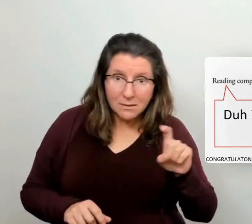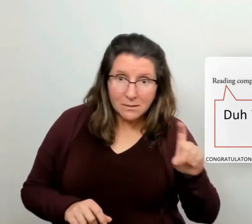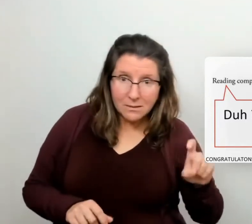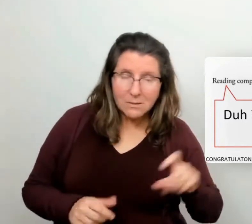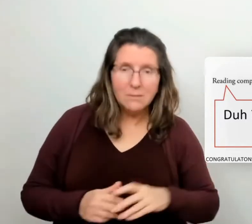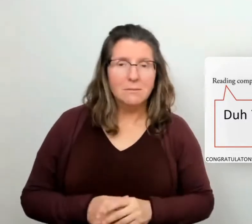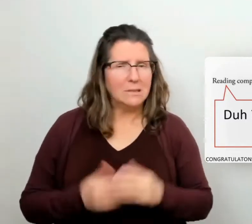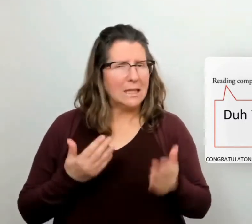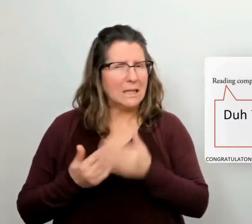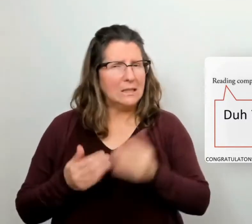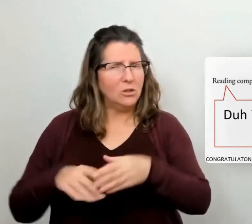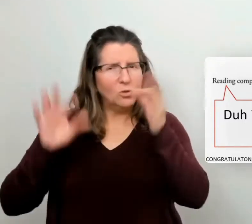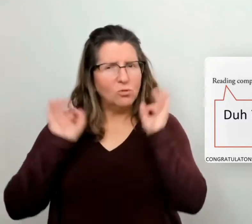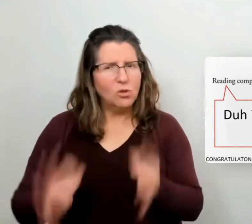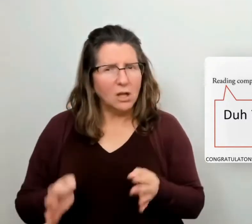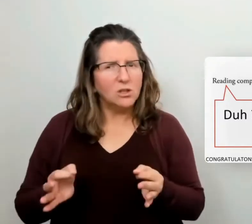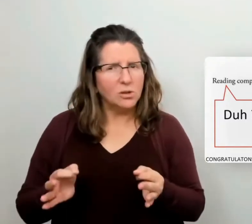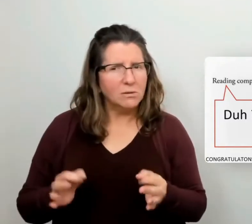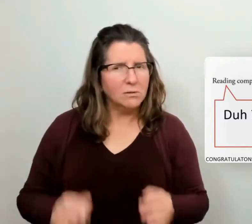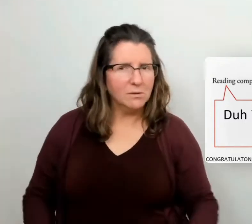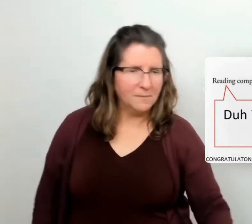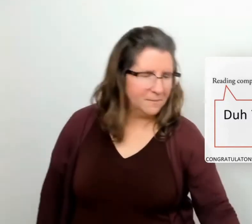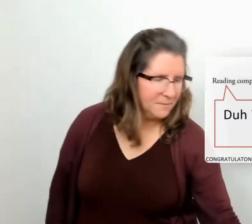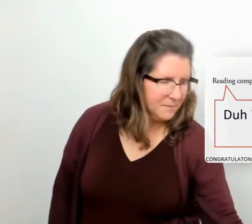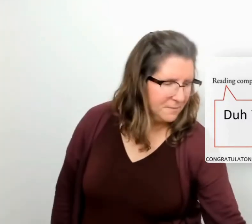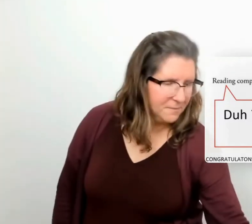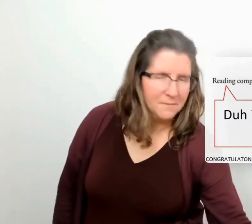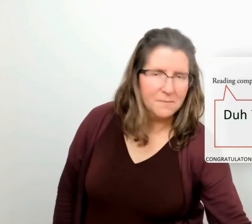Does that mean they are not capable? Sometimes we are quick to judge.